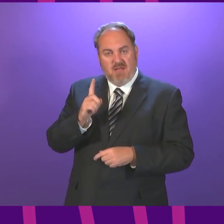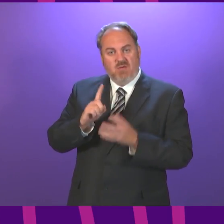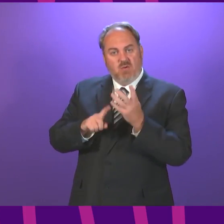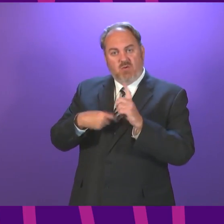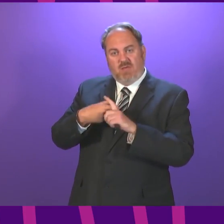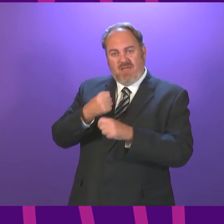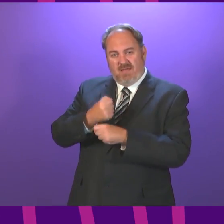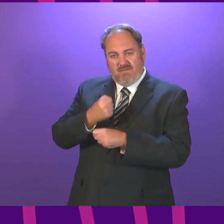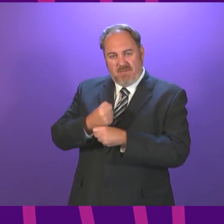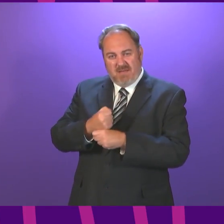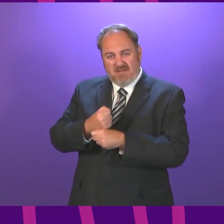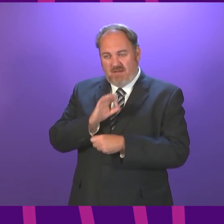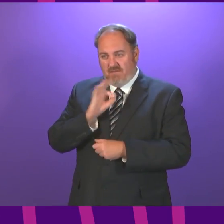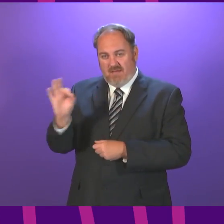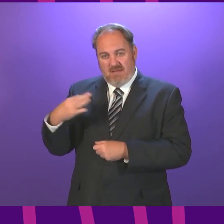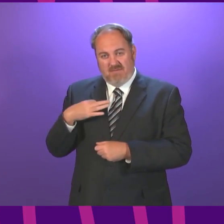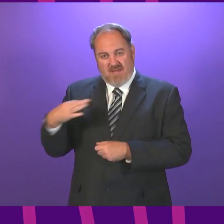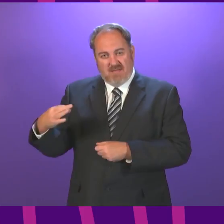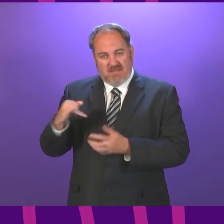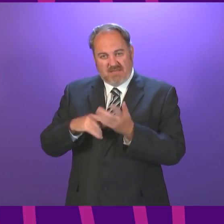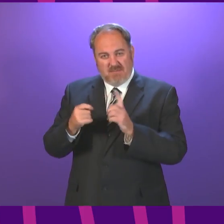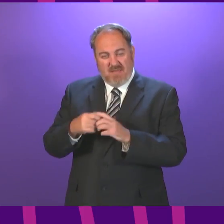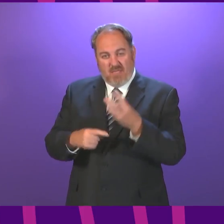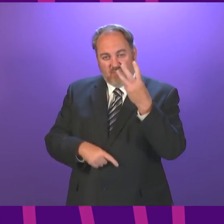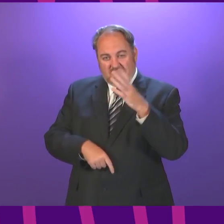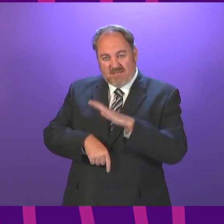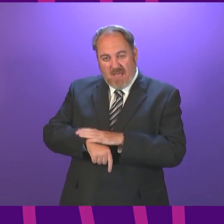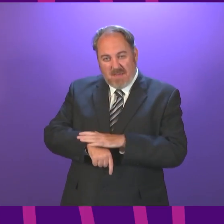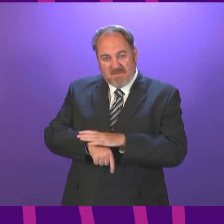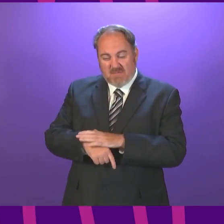disruption, diversion, enforcement and recovery—three times, and three times the SNP has snubbed it.